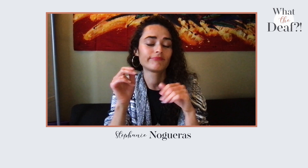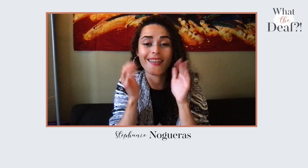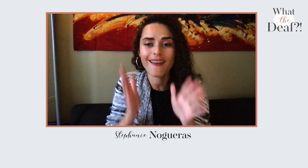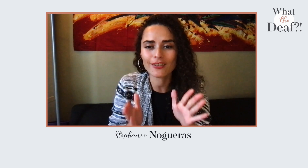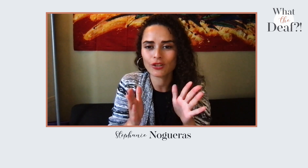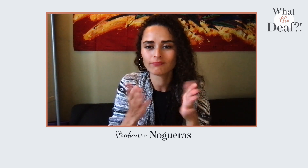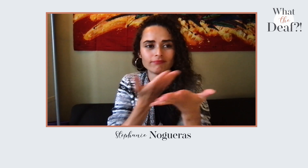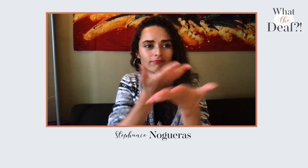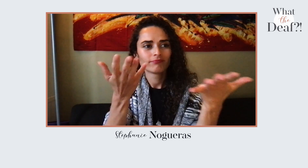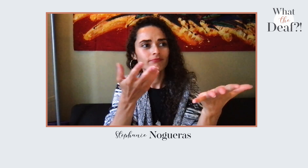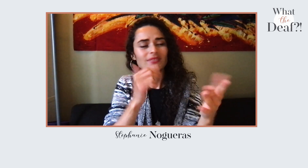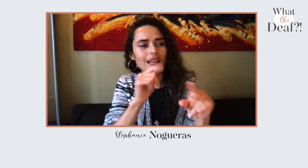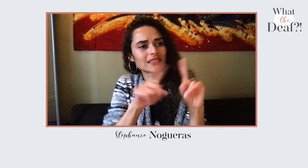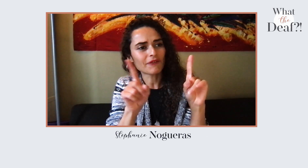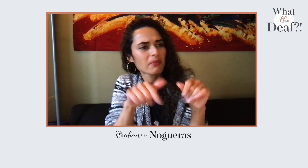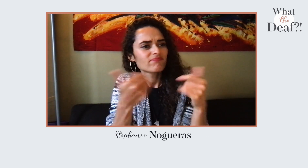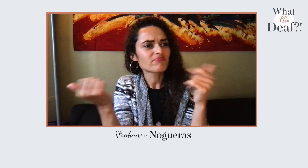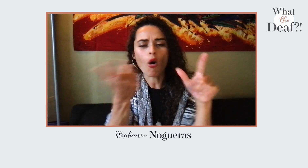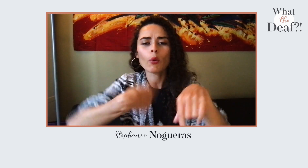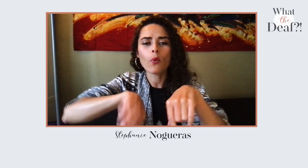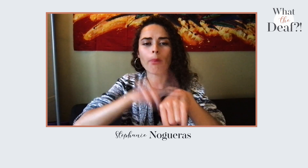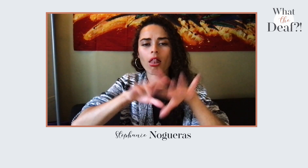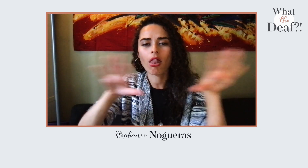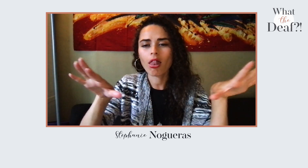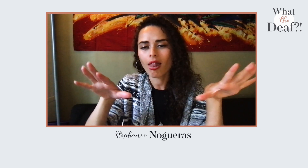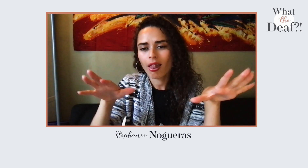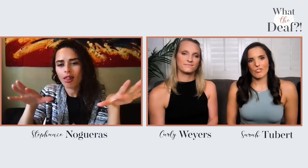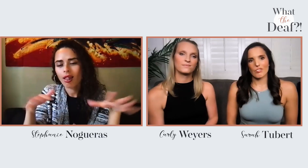and, you know, diversifying the field. They won't look at them as different or the other.